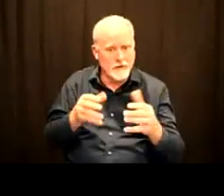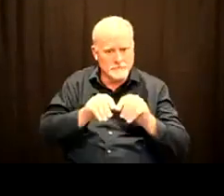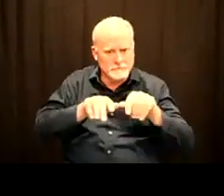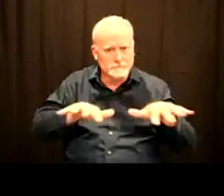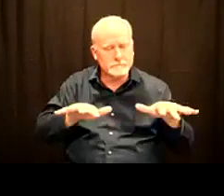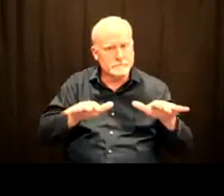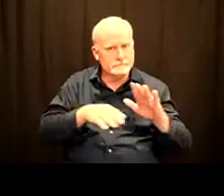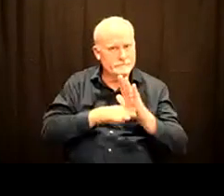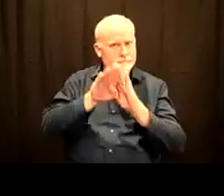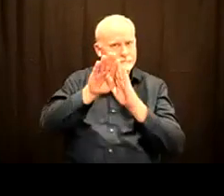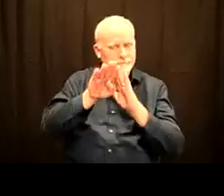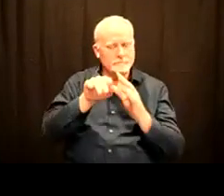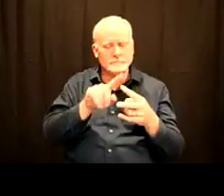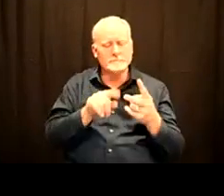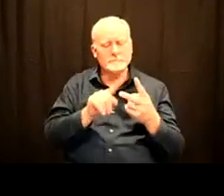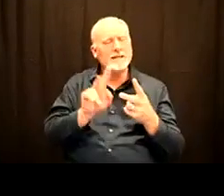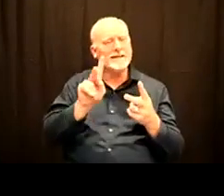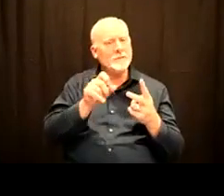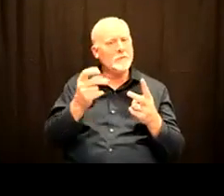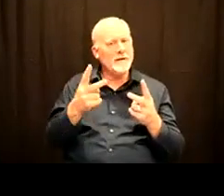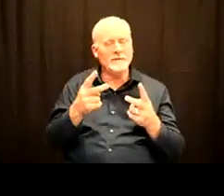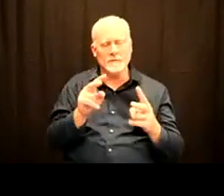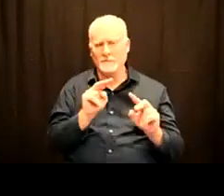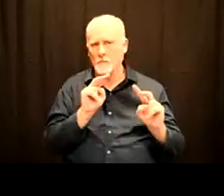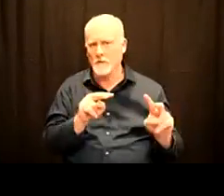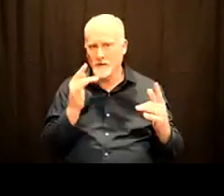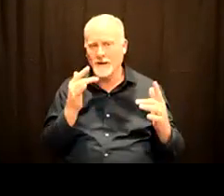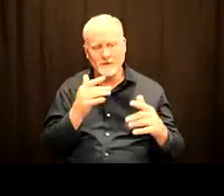k-12 being back in school that's another thing we have to watch very carefully in the next week